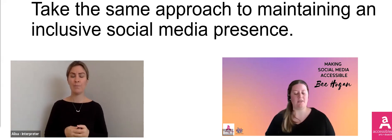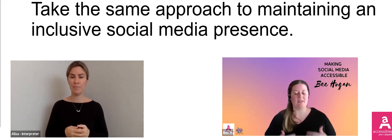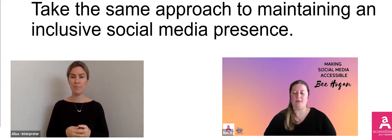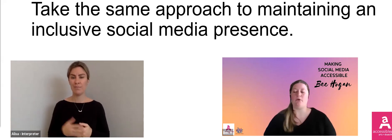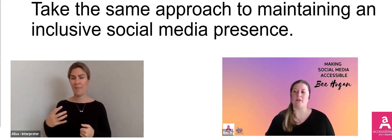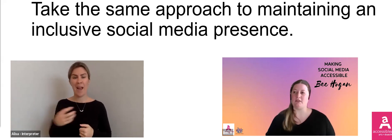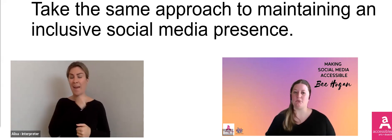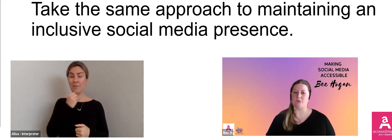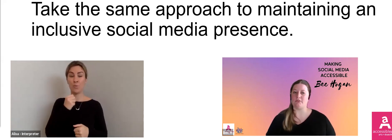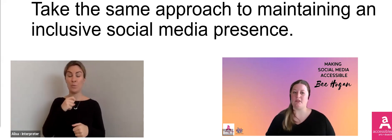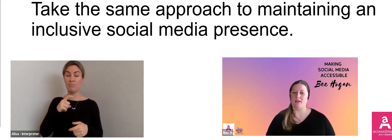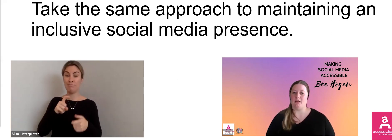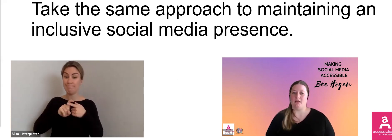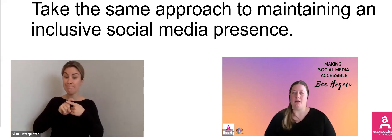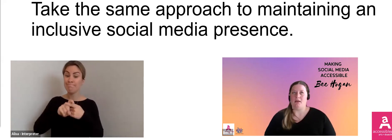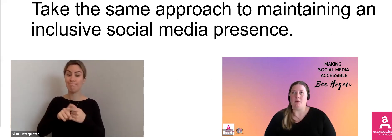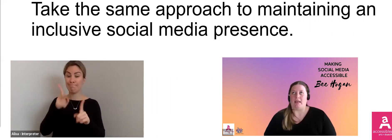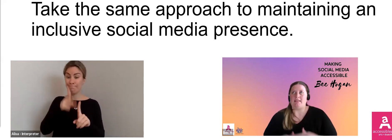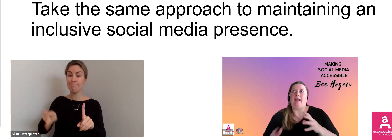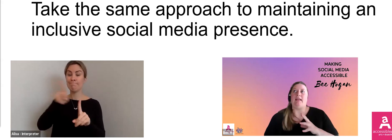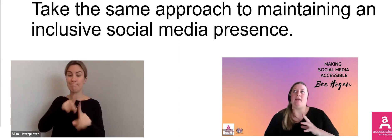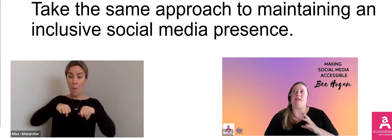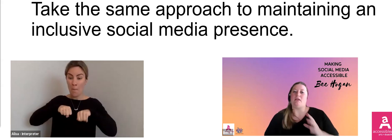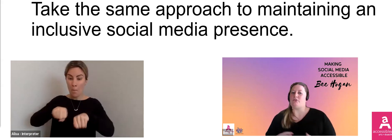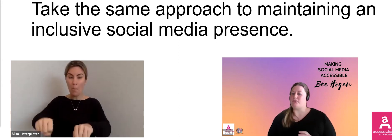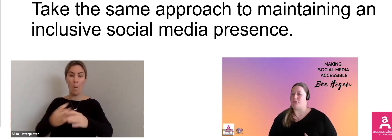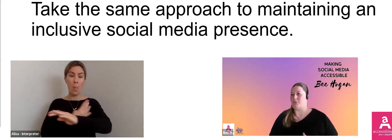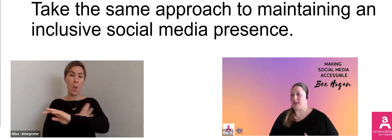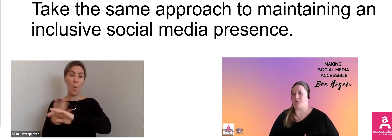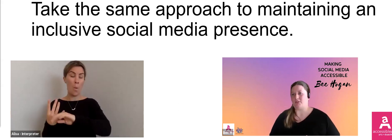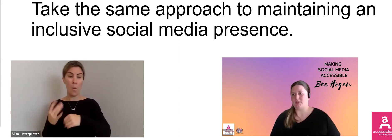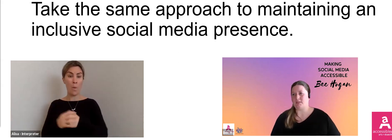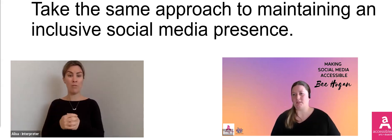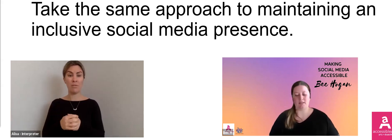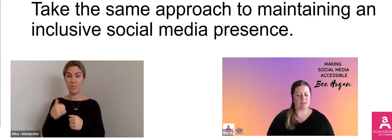You need to keep working on maintaining an inclusive social media presence.